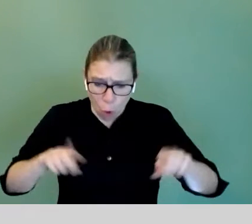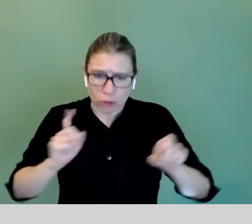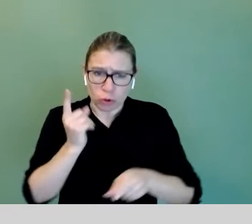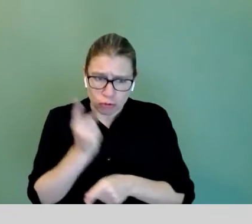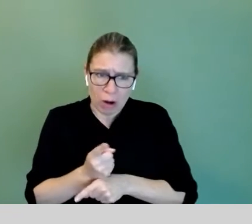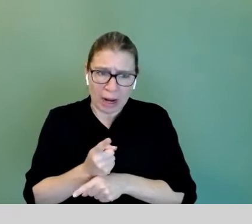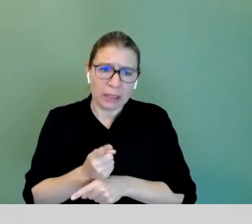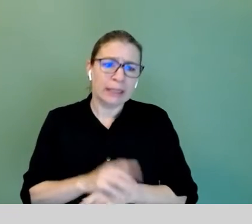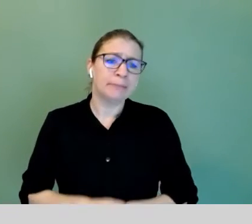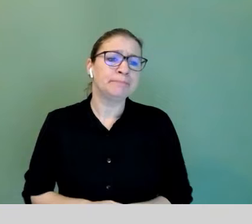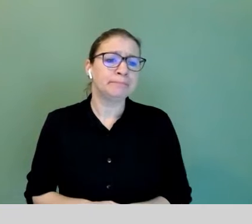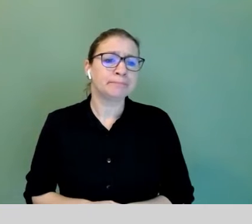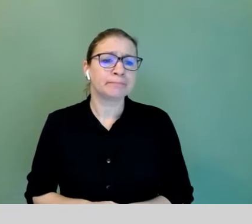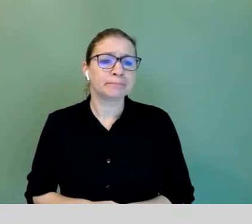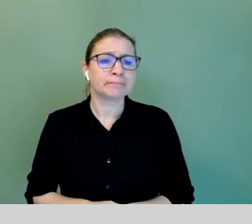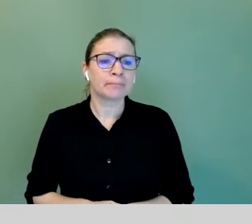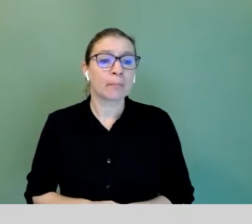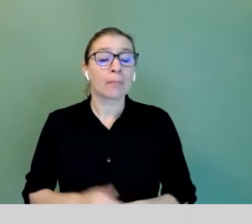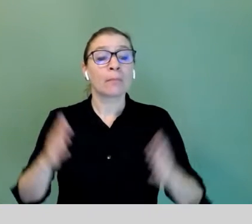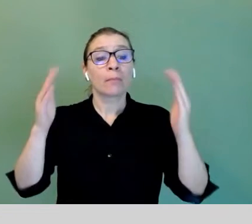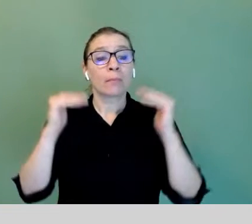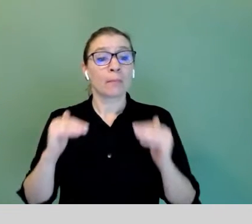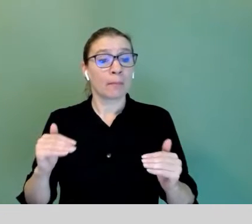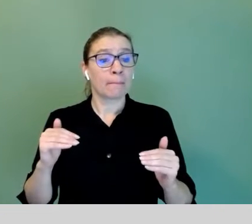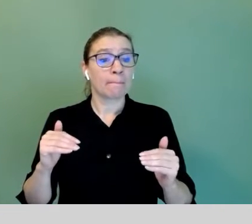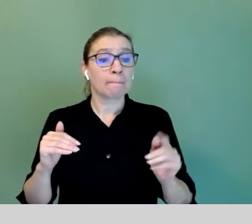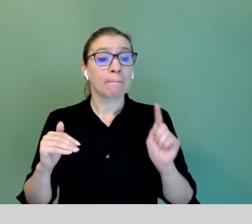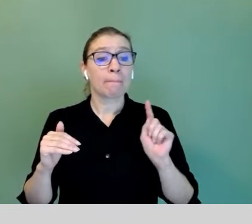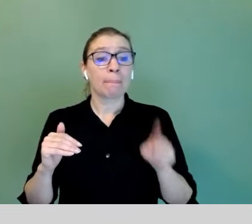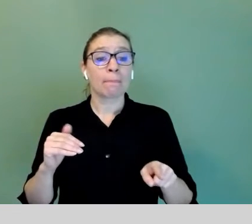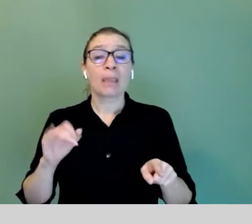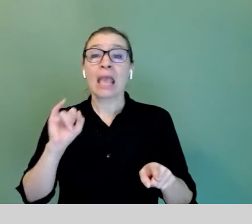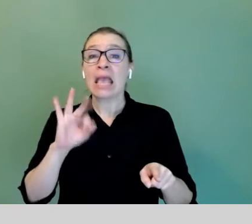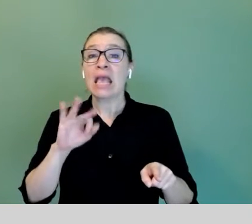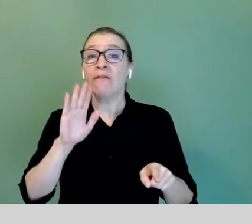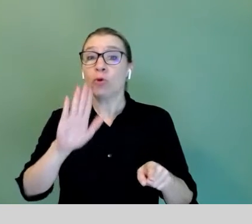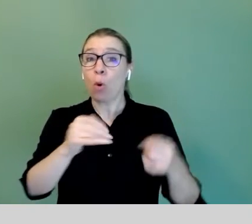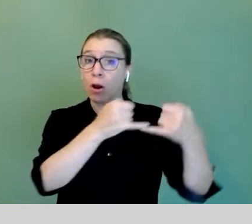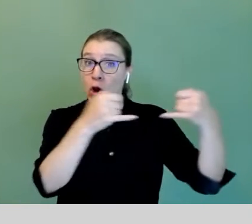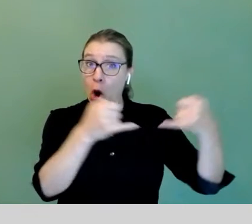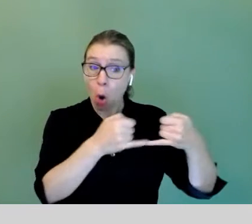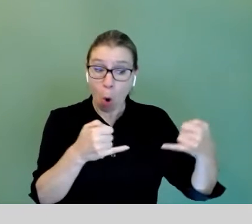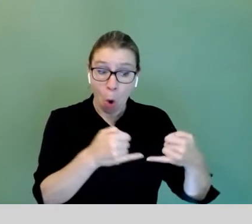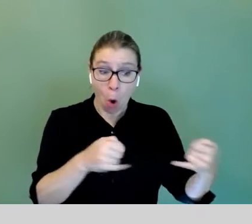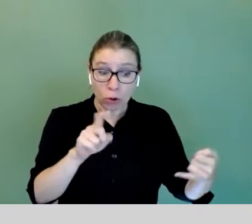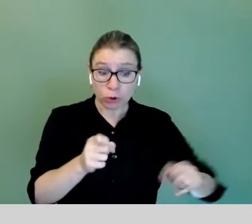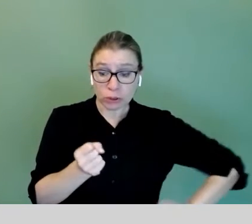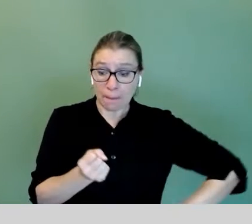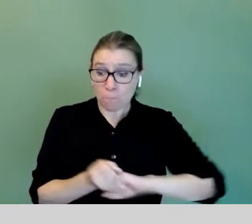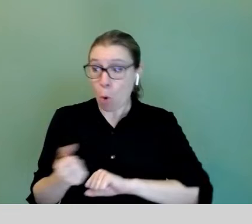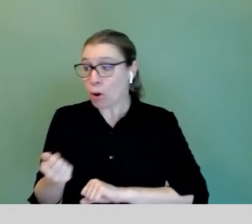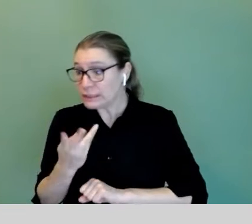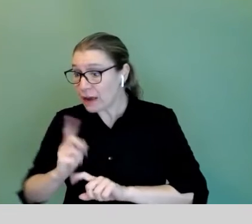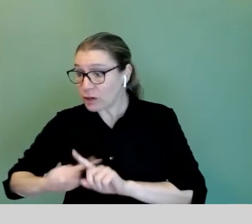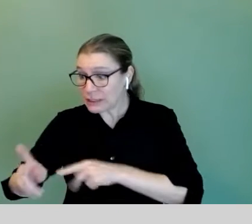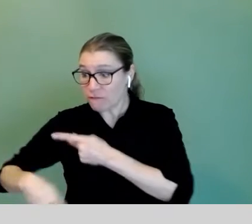works correctly on the server. Then if your code should support